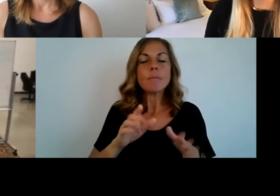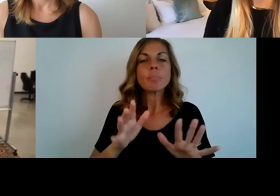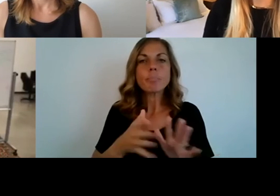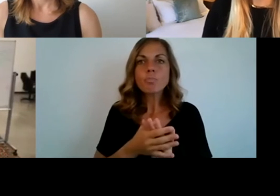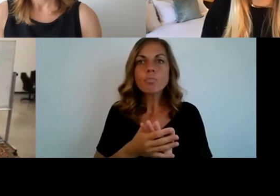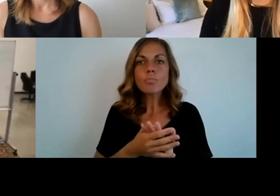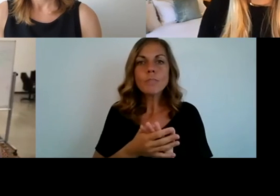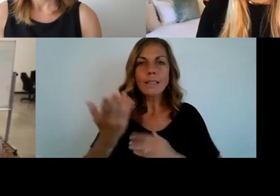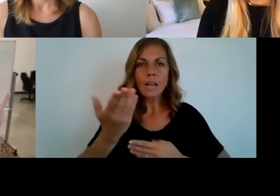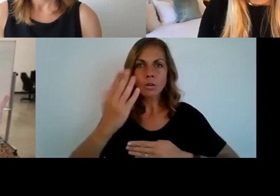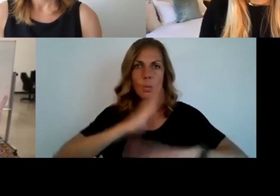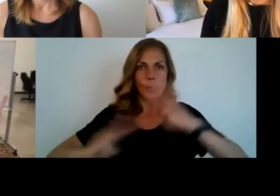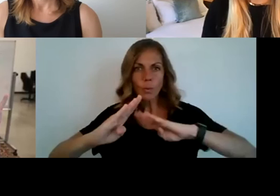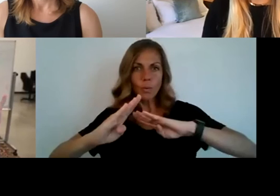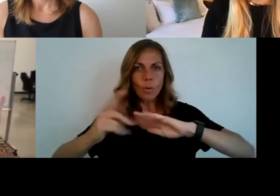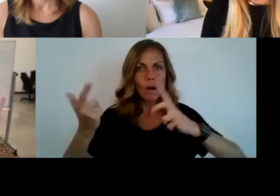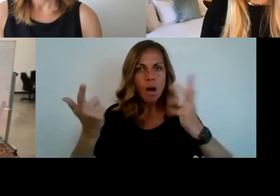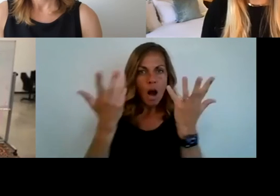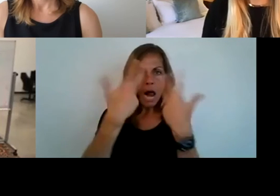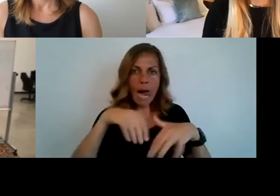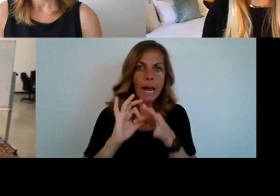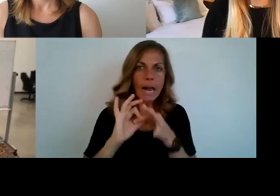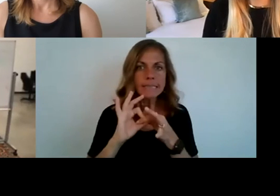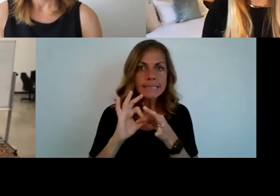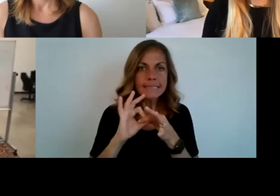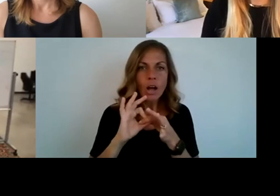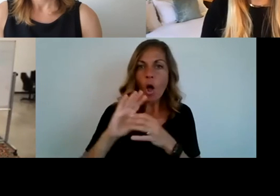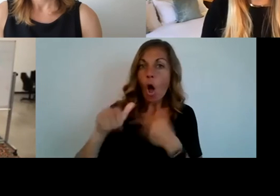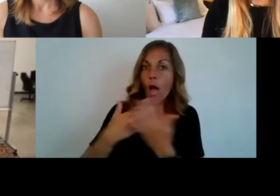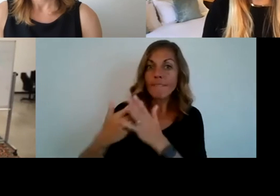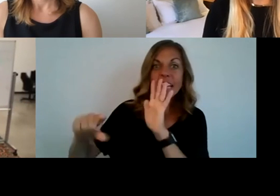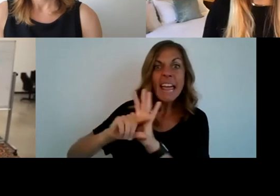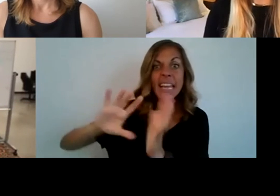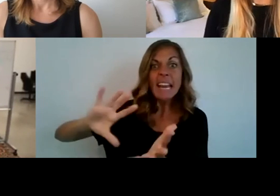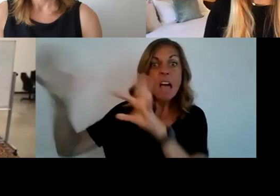judo move automate negative disarray of something like COVID that would shut down a flagship